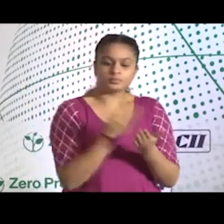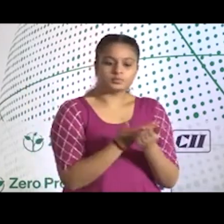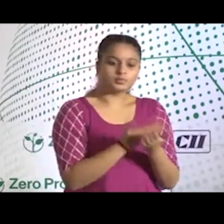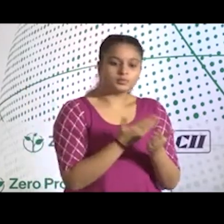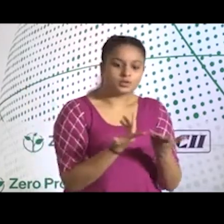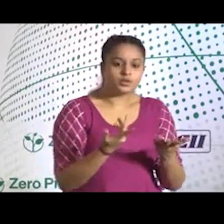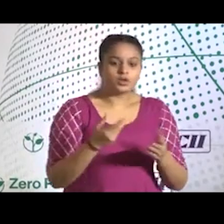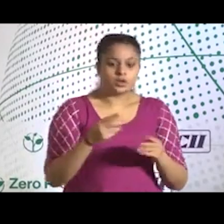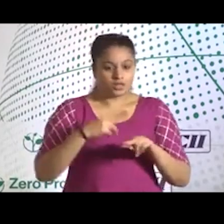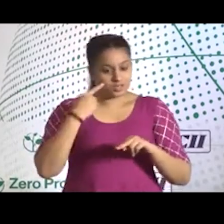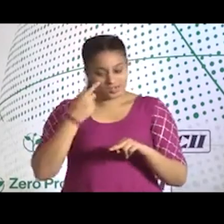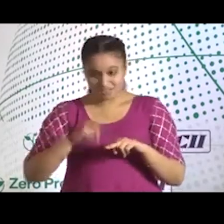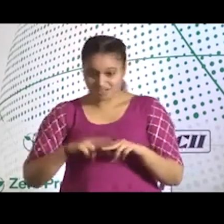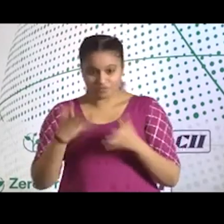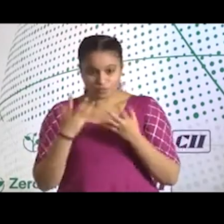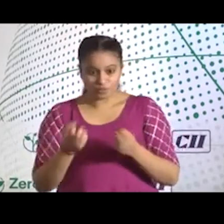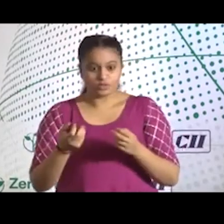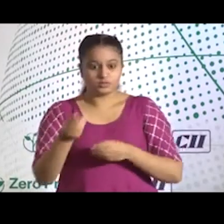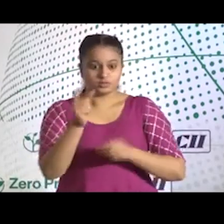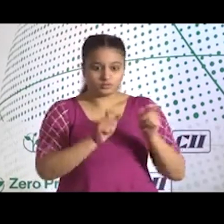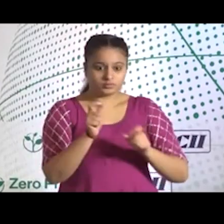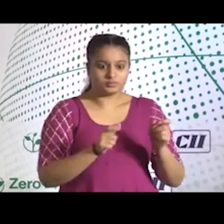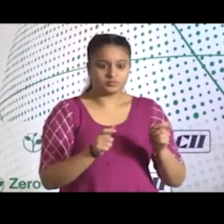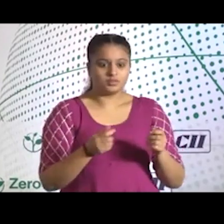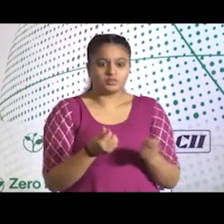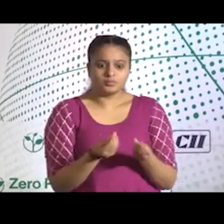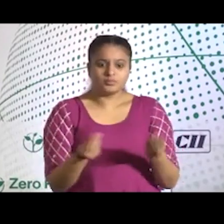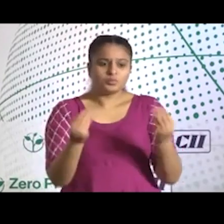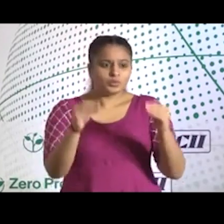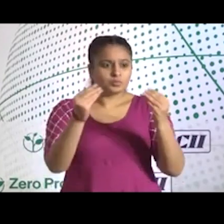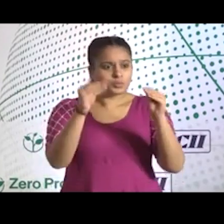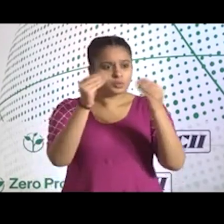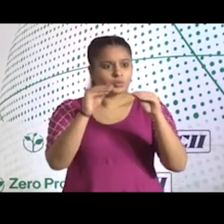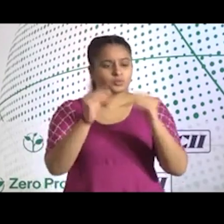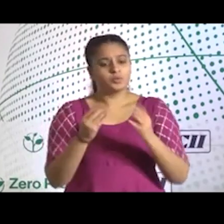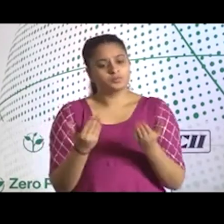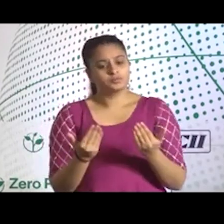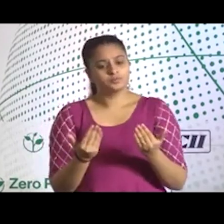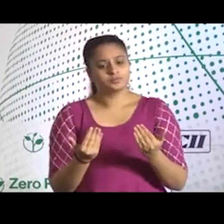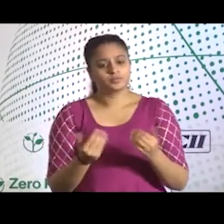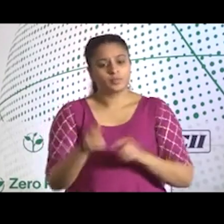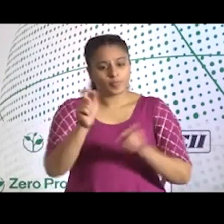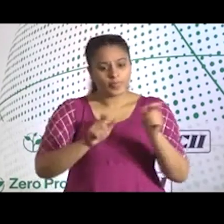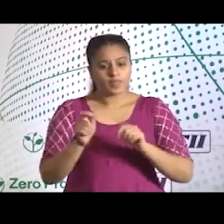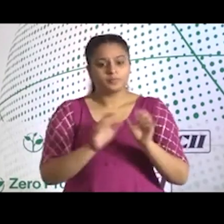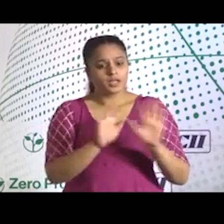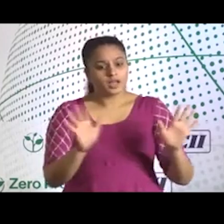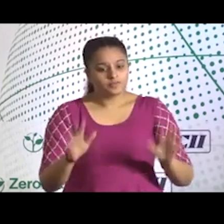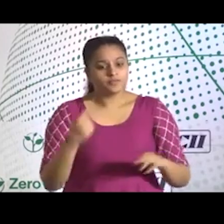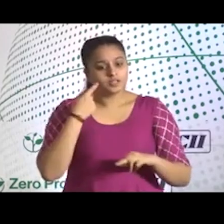trust me that there will be nothing more roles or people with disability you would require to extend